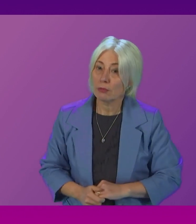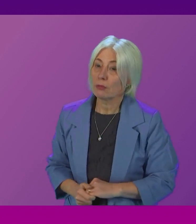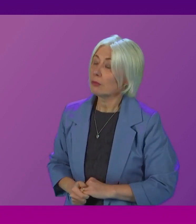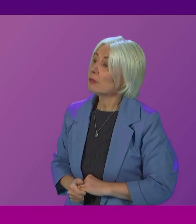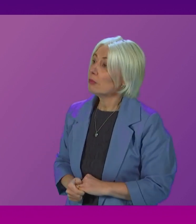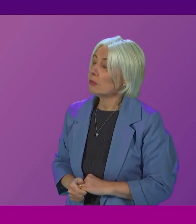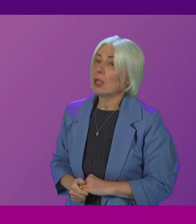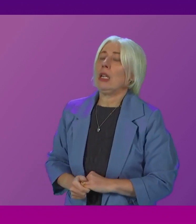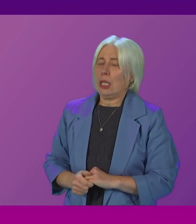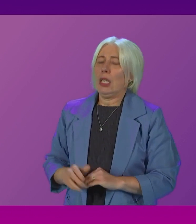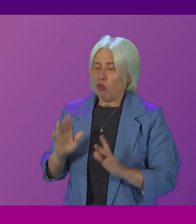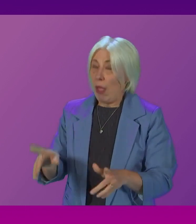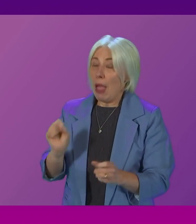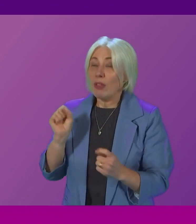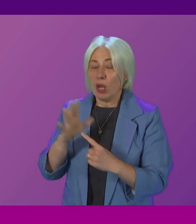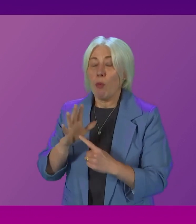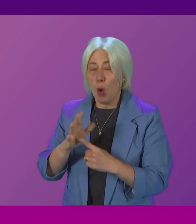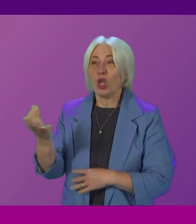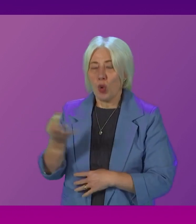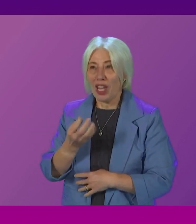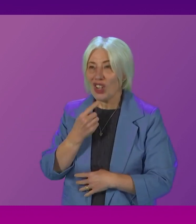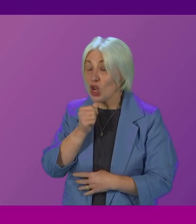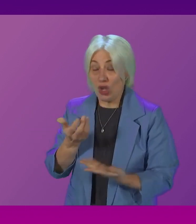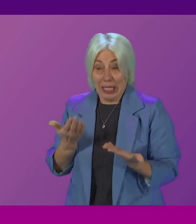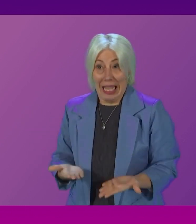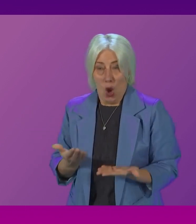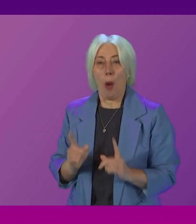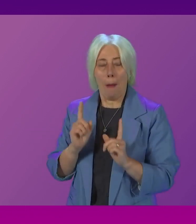That was a really important question, not only for here and now but for the future